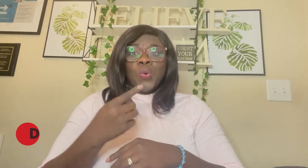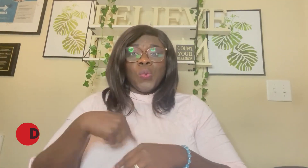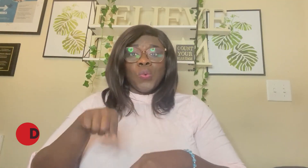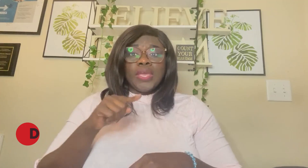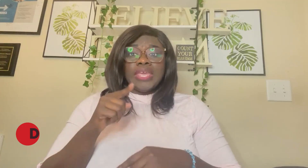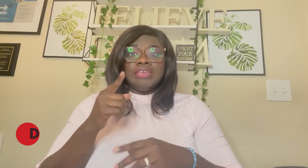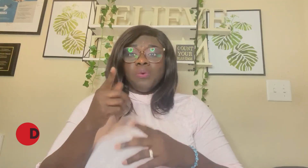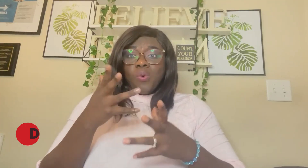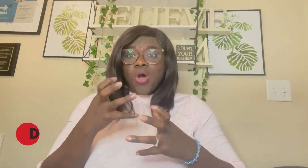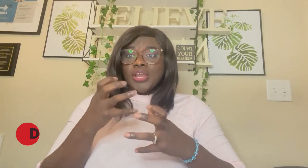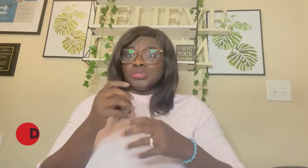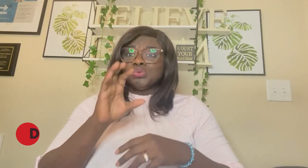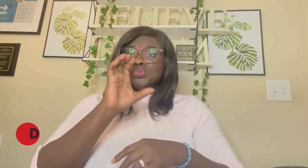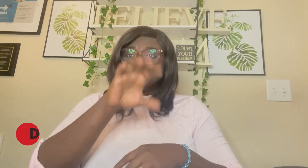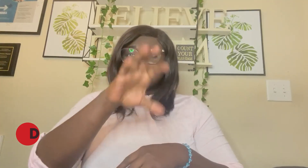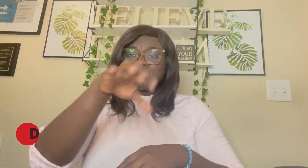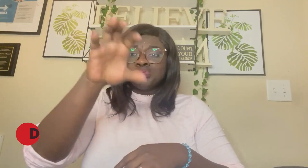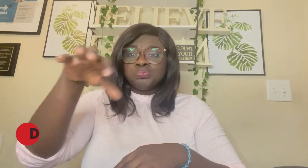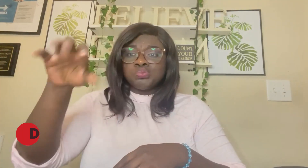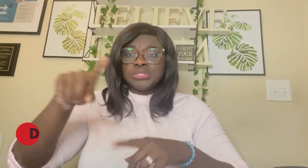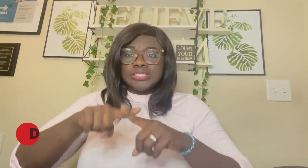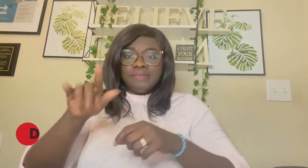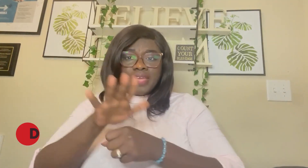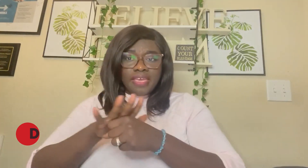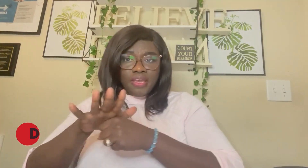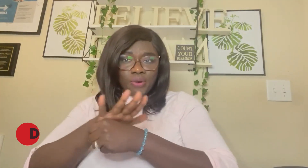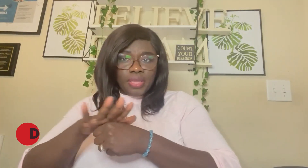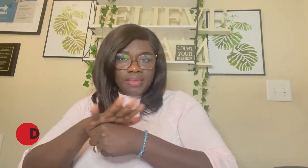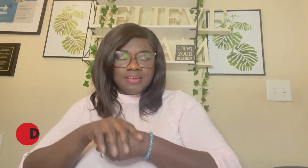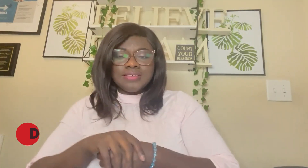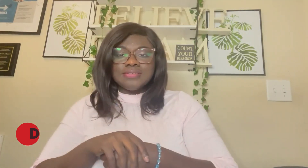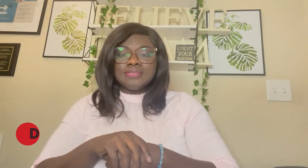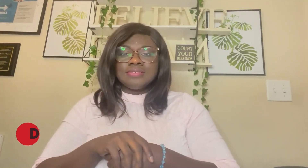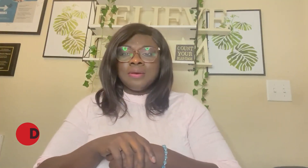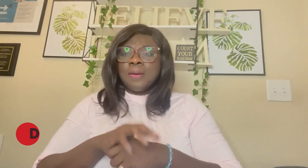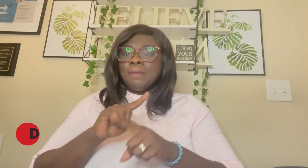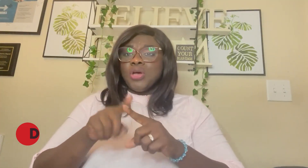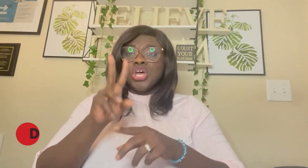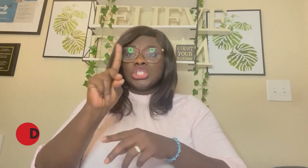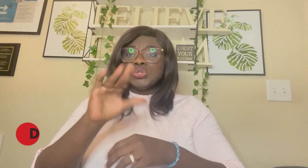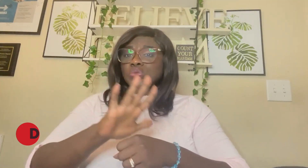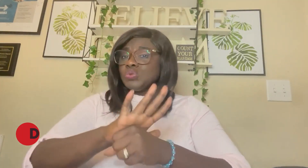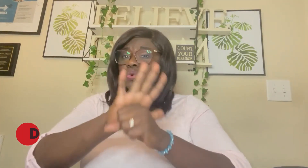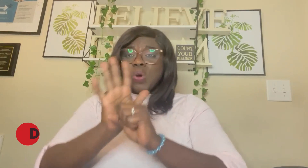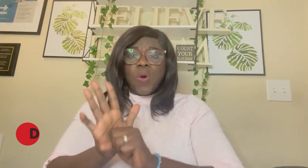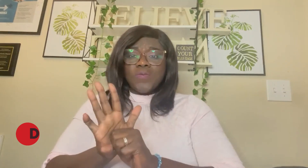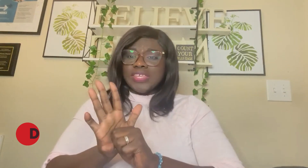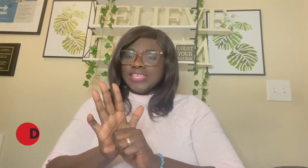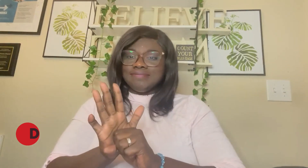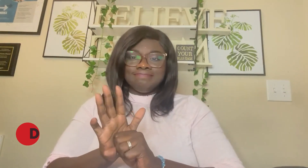We wanted to go to different areas, but due to COVID,